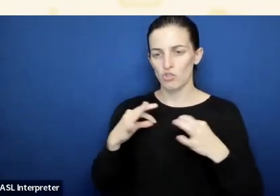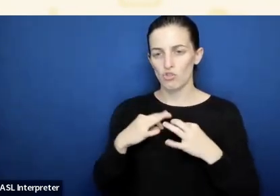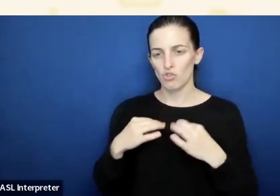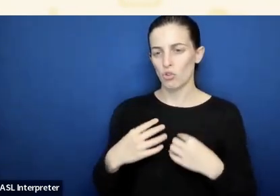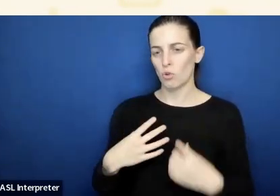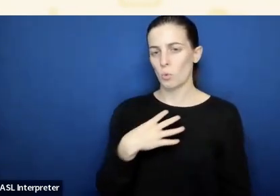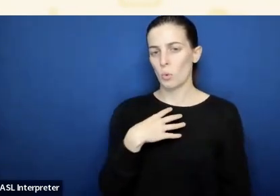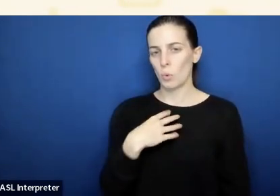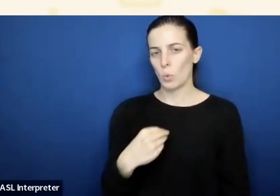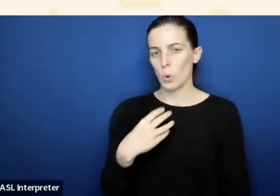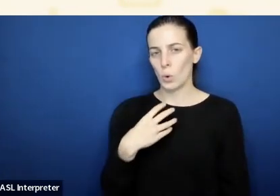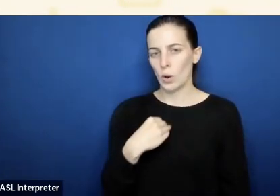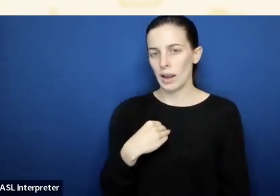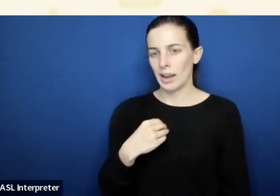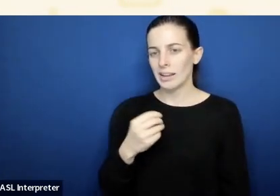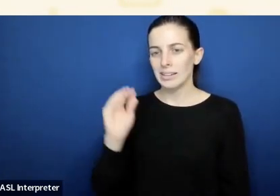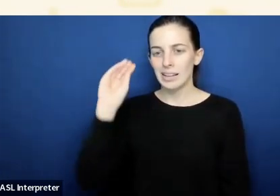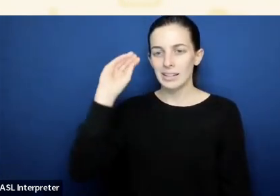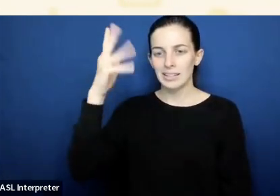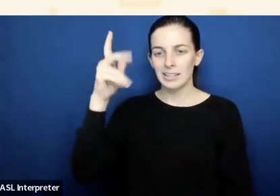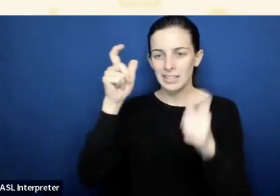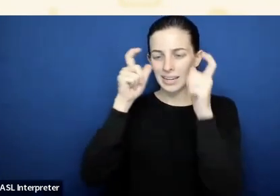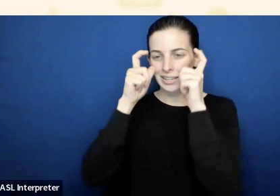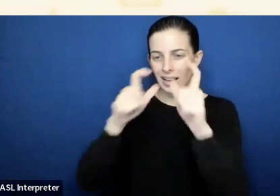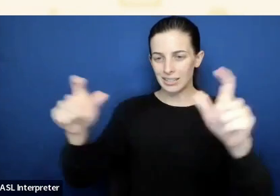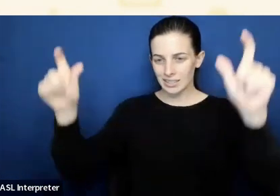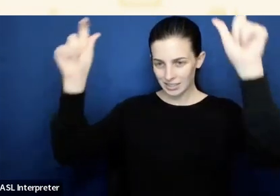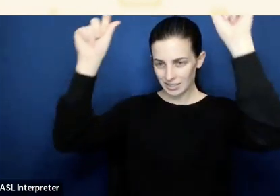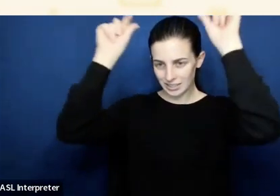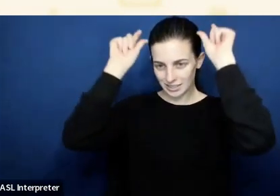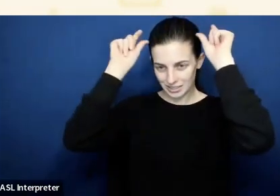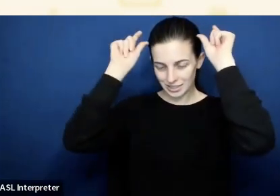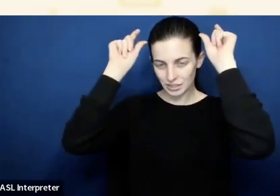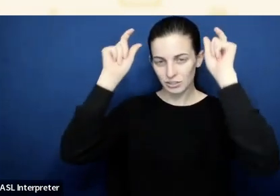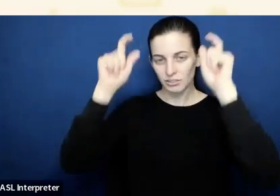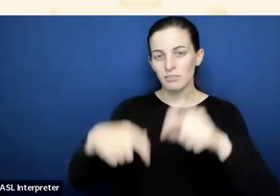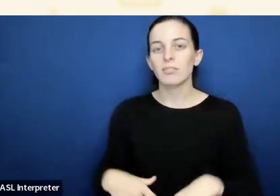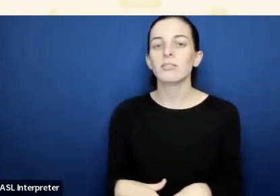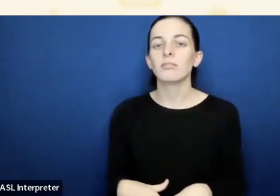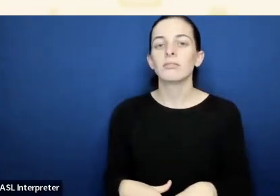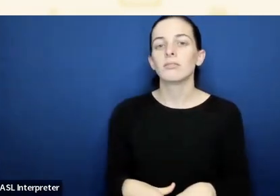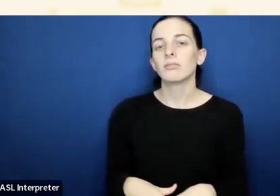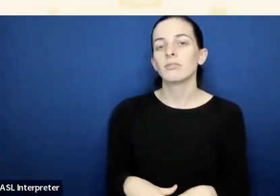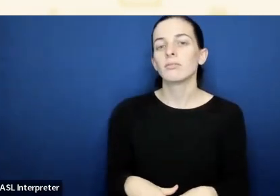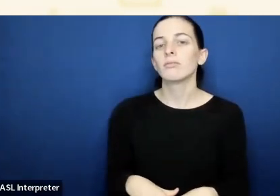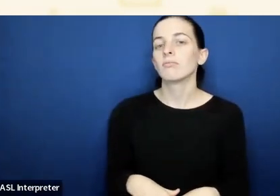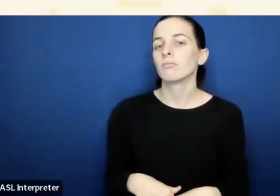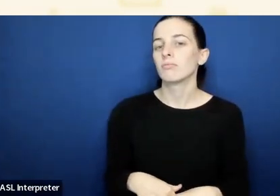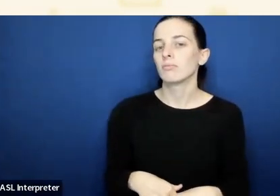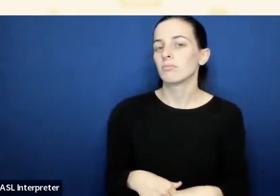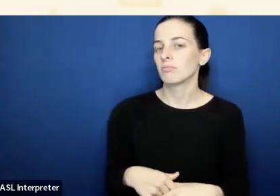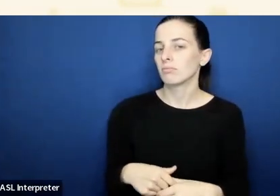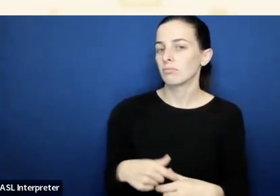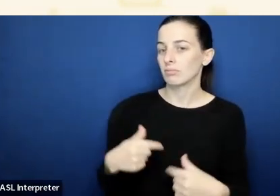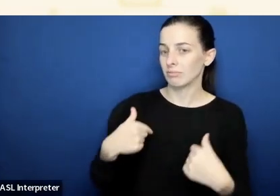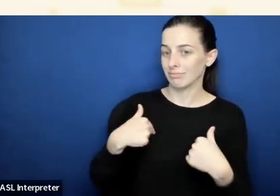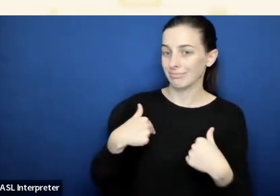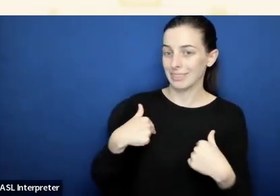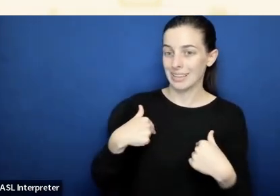of sun glasses as a kind of a tiara. And me, the person, holds a microphone in one hand,